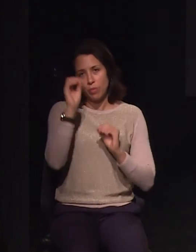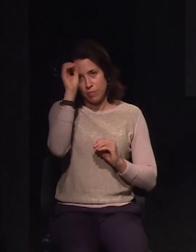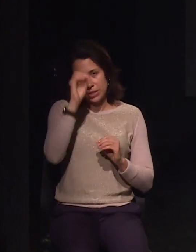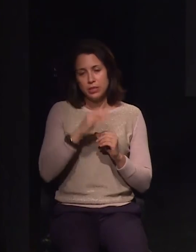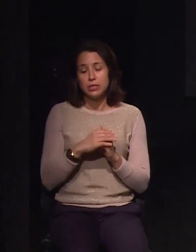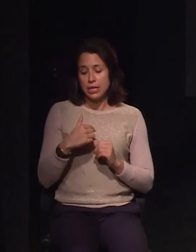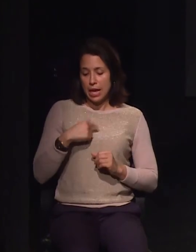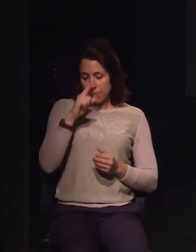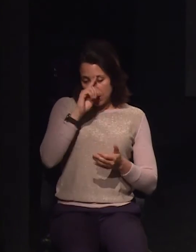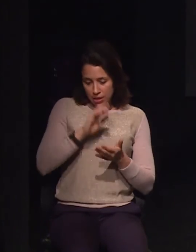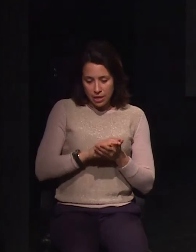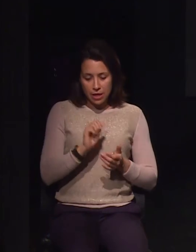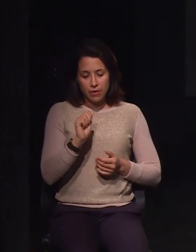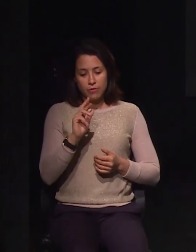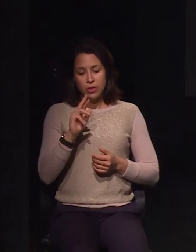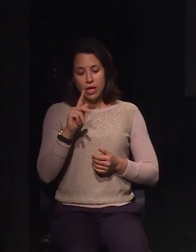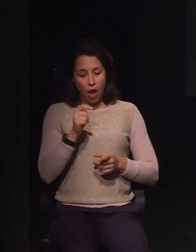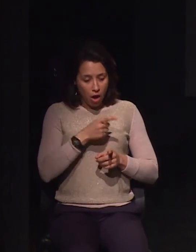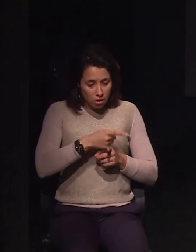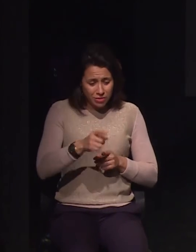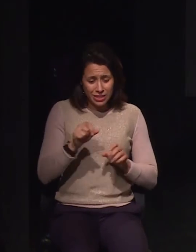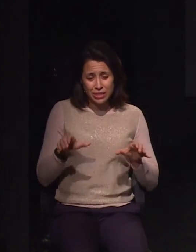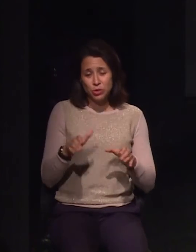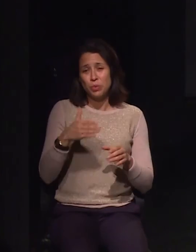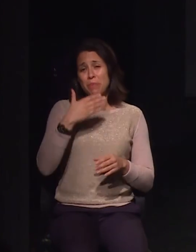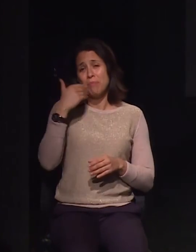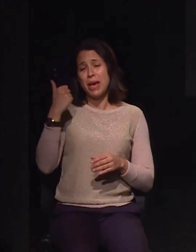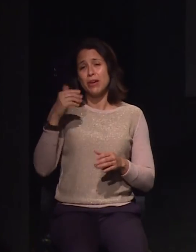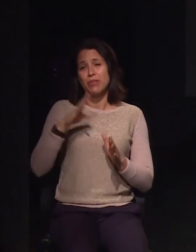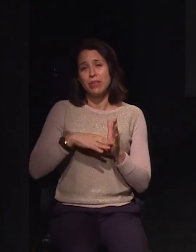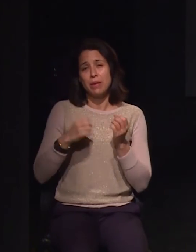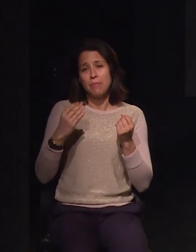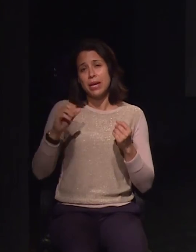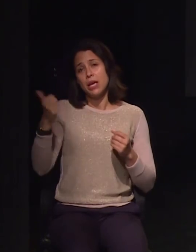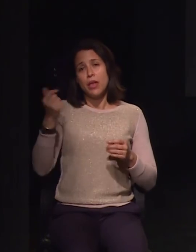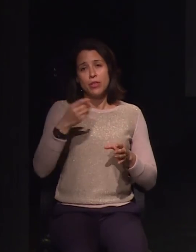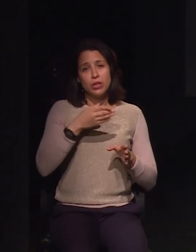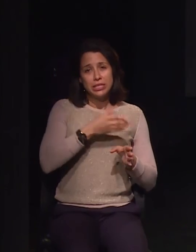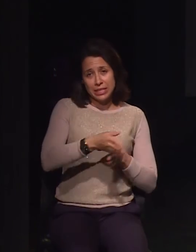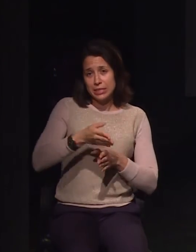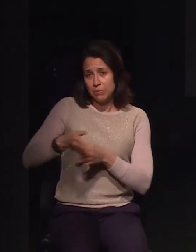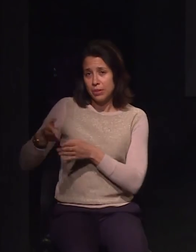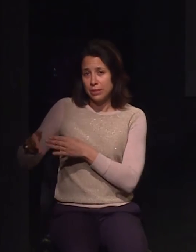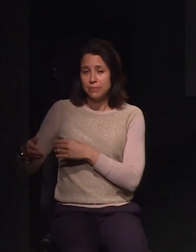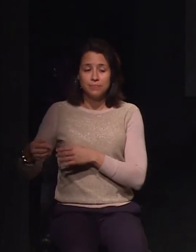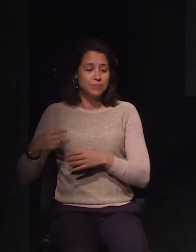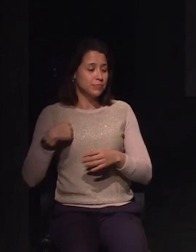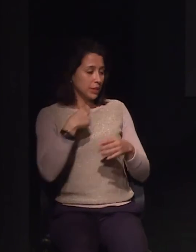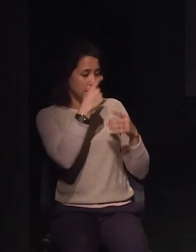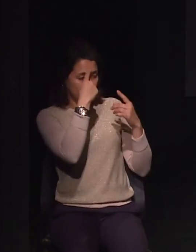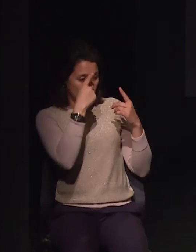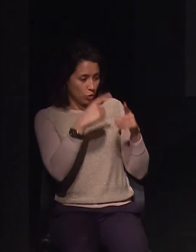I think a lot of other disciplines. Damian: I agree, I think there are other examples, there’s one I’m thinking of as you described